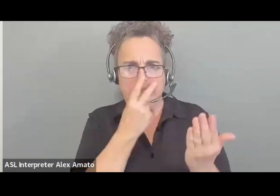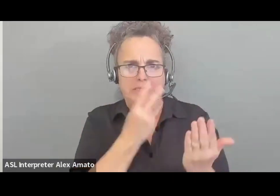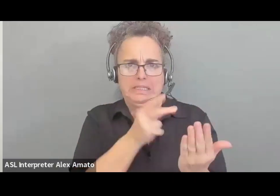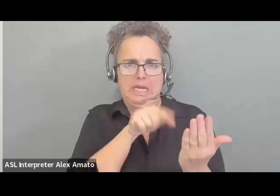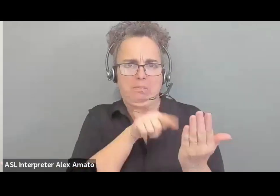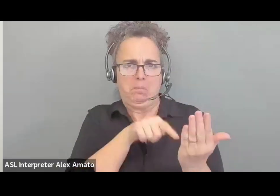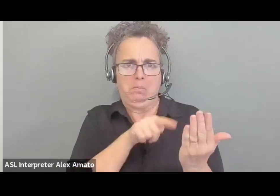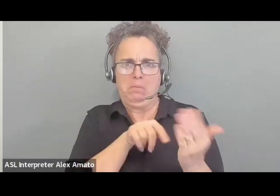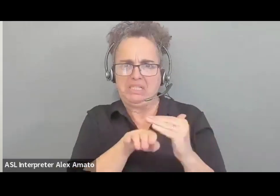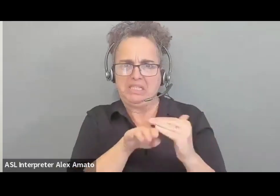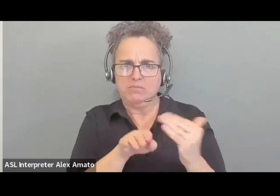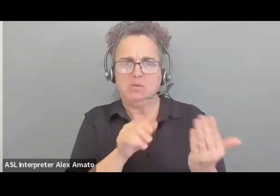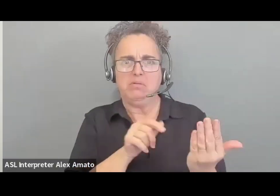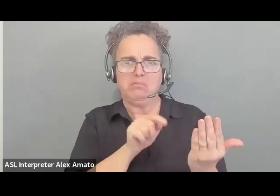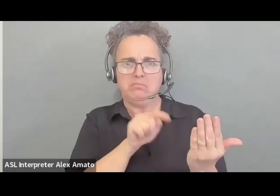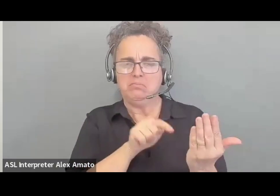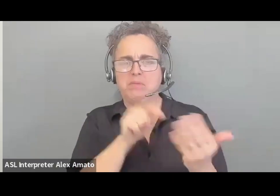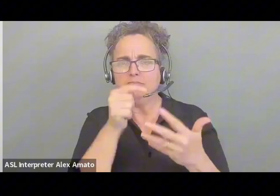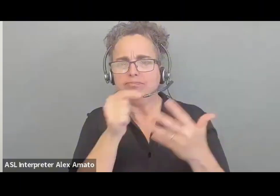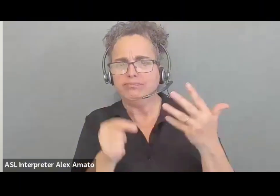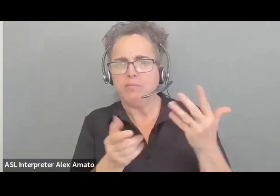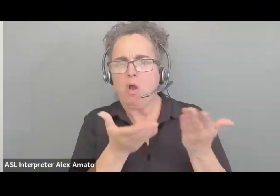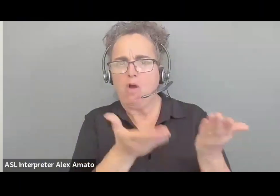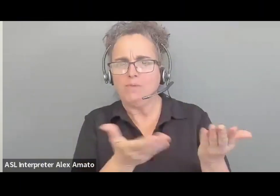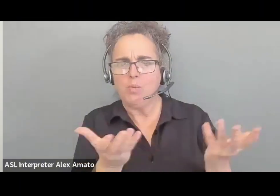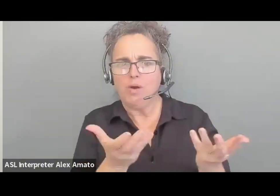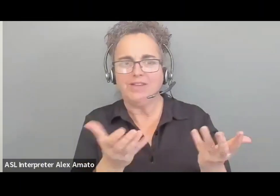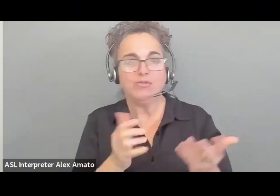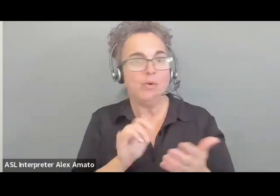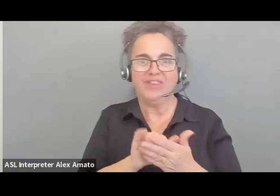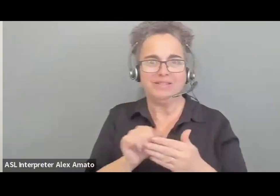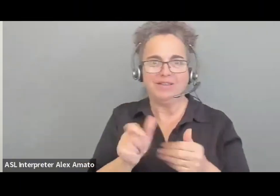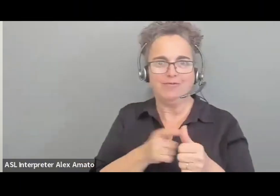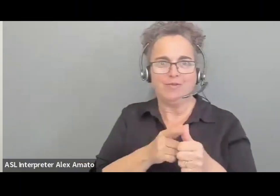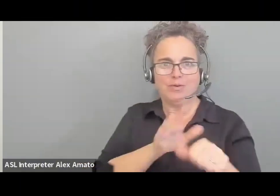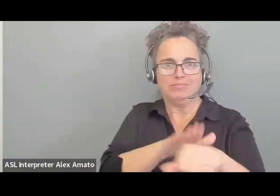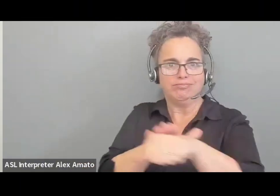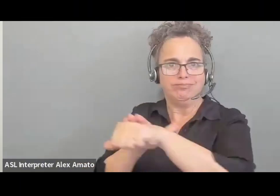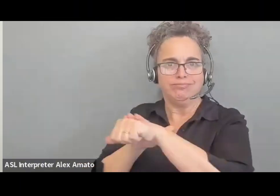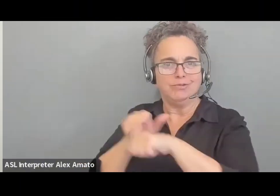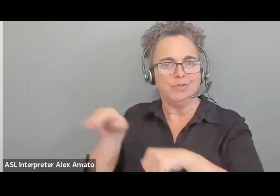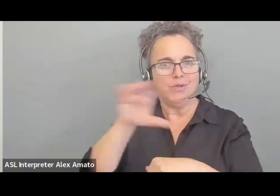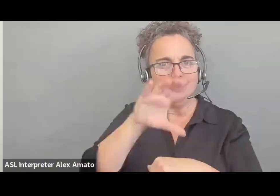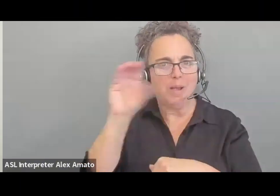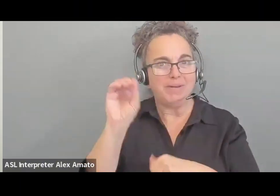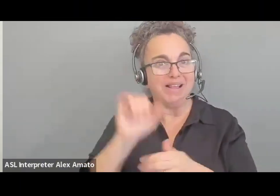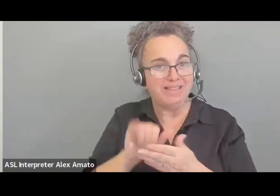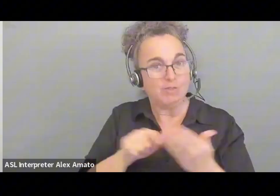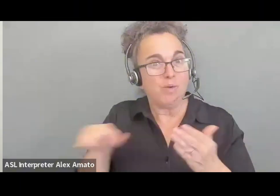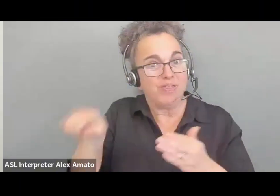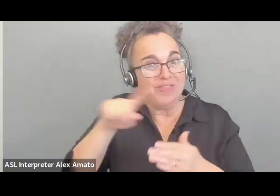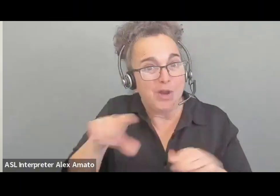This is front of mind for all of these businesses now in terms of what they're doing. And so we are, we love to see that